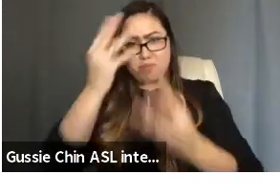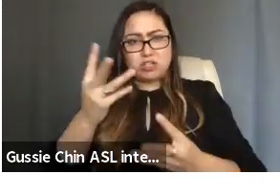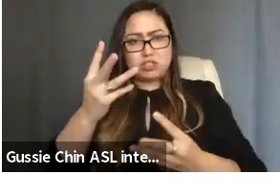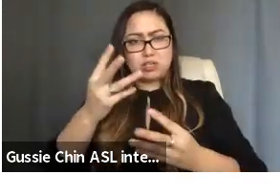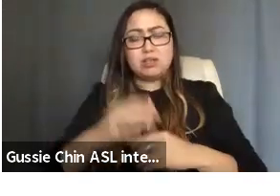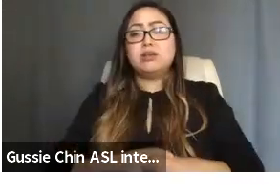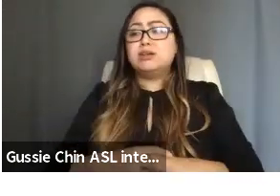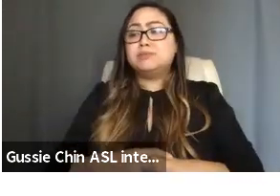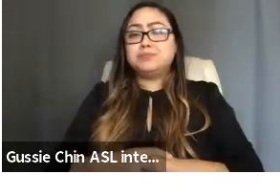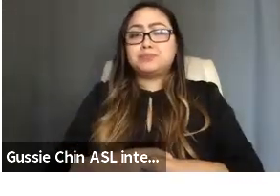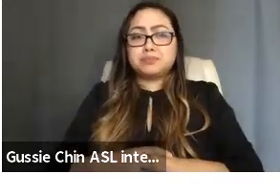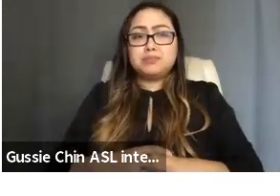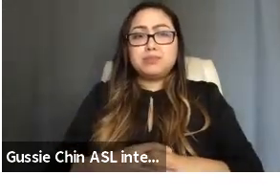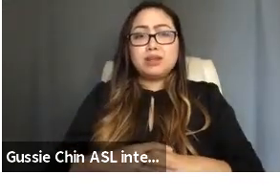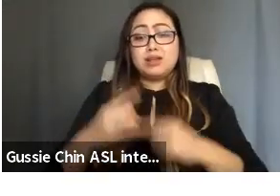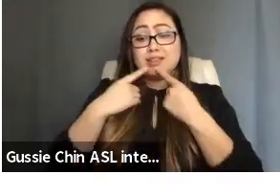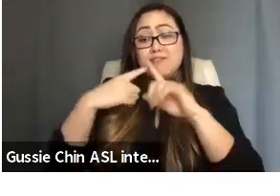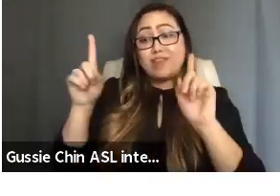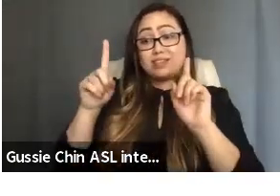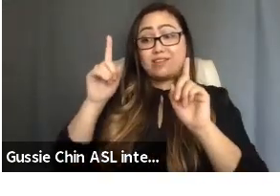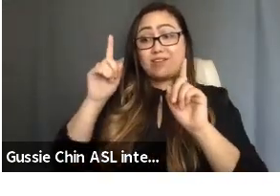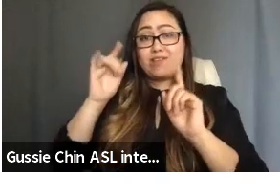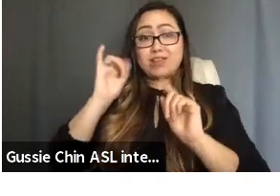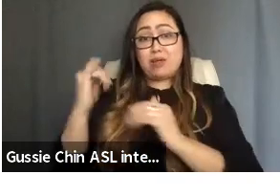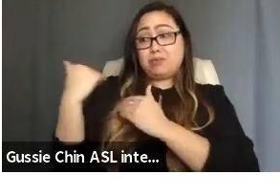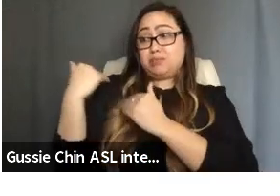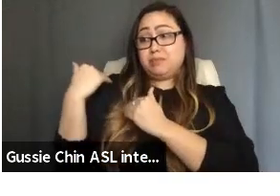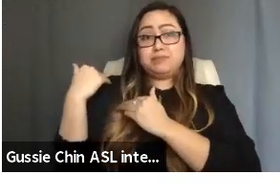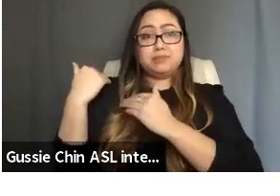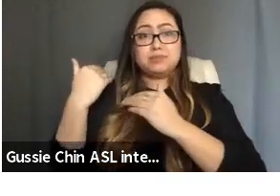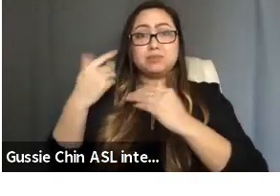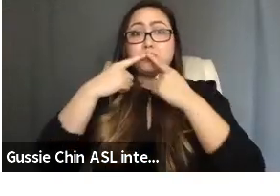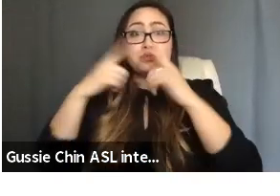public health response actions really depended on other response partners paying attention to